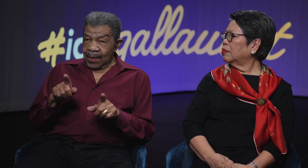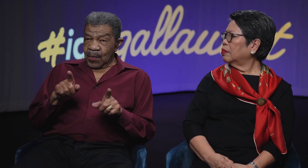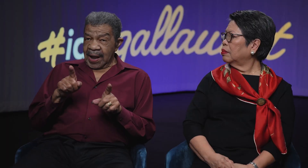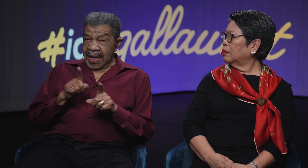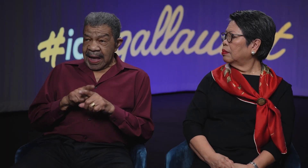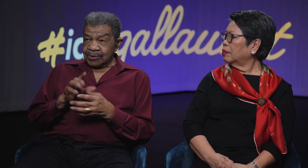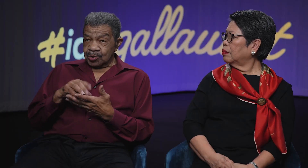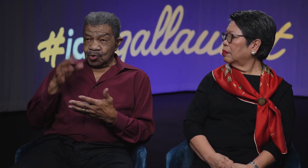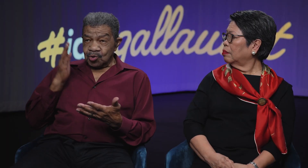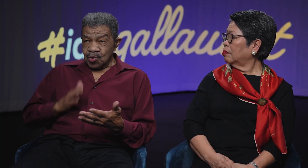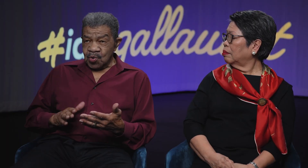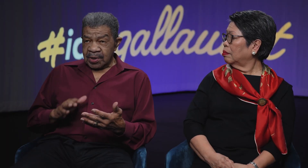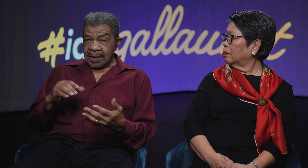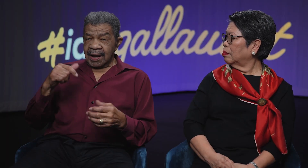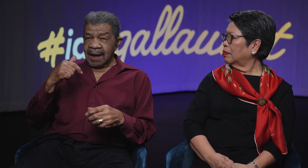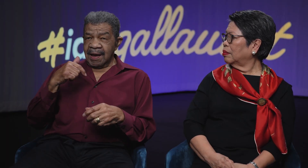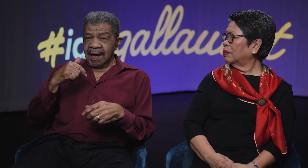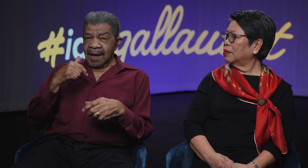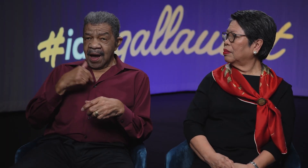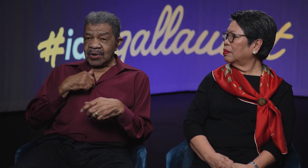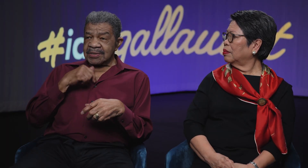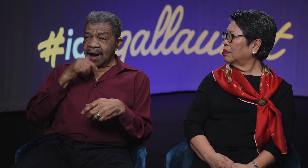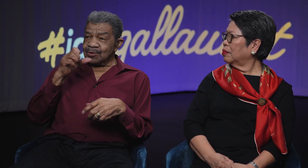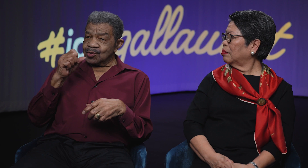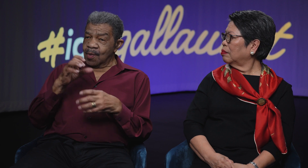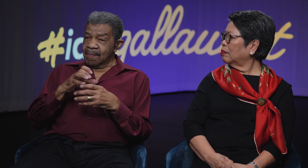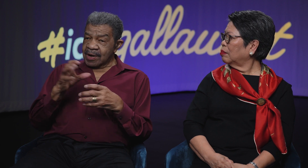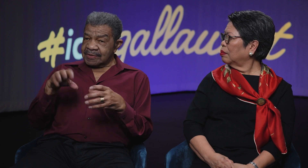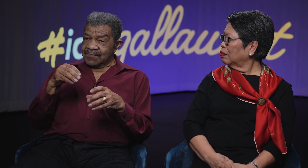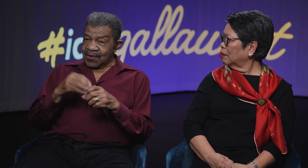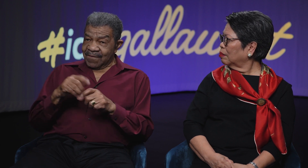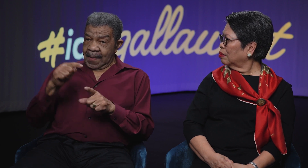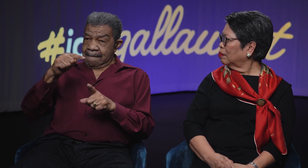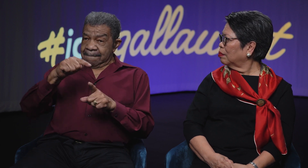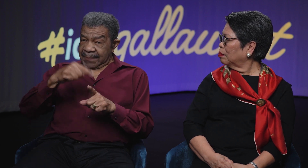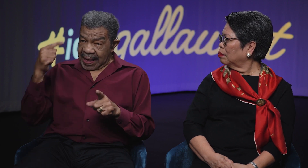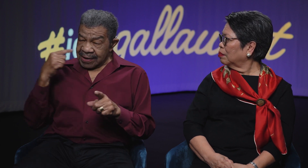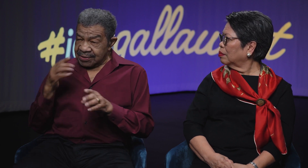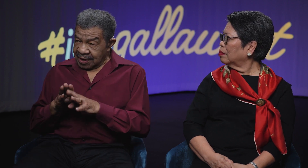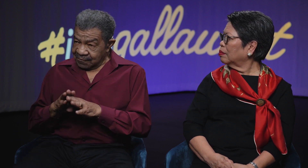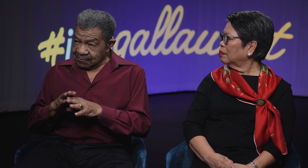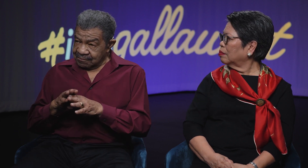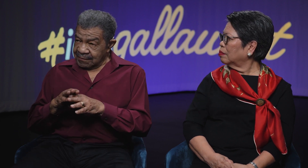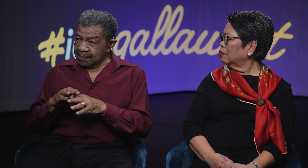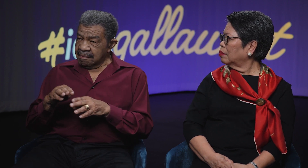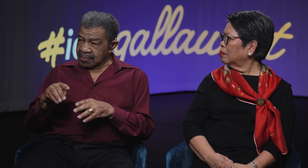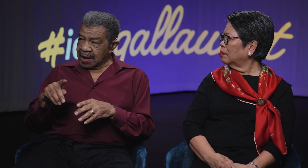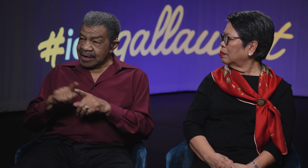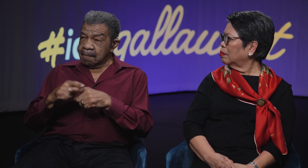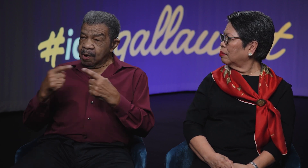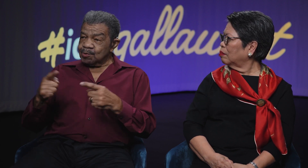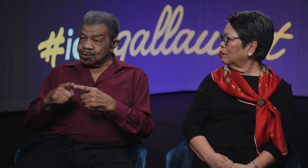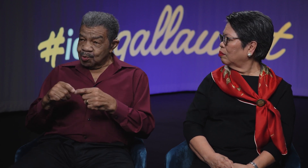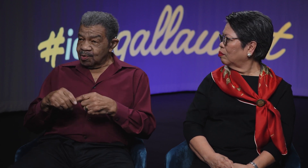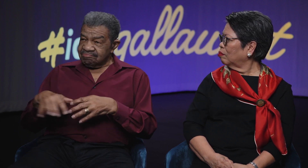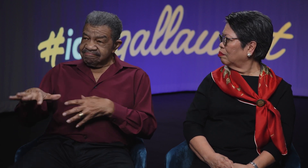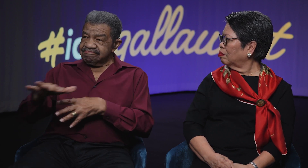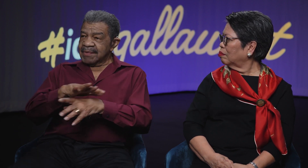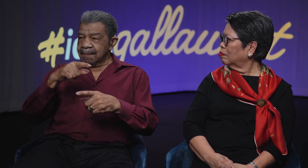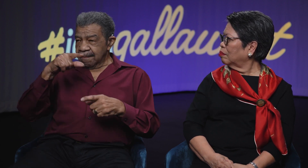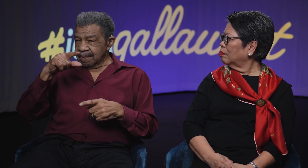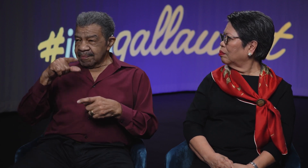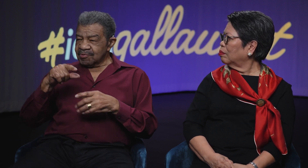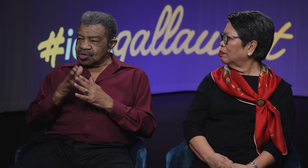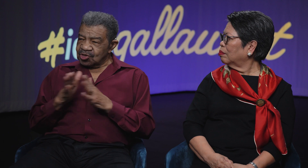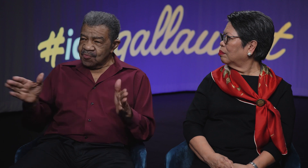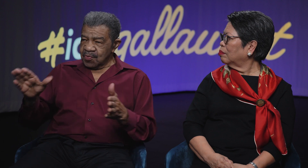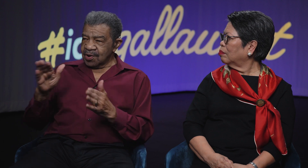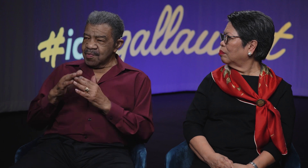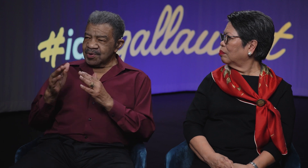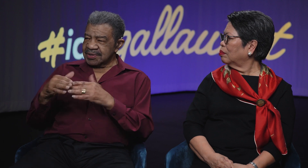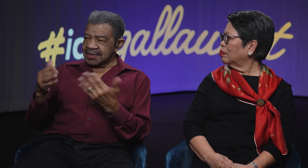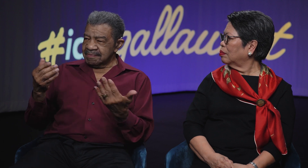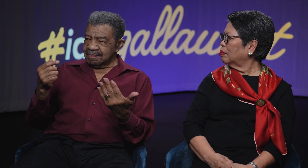As a student, I was not so much involved in the Black Deaf community, as opposed to the general Gallaudet community.